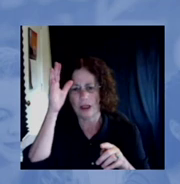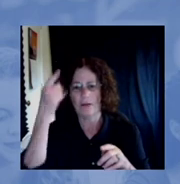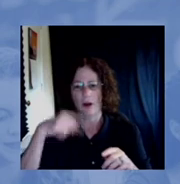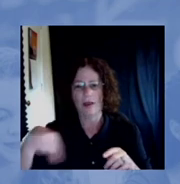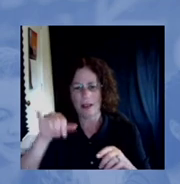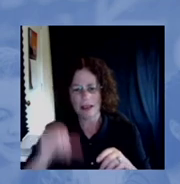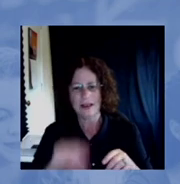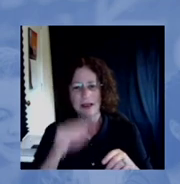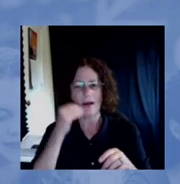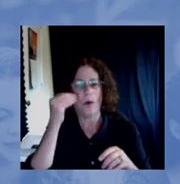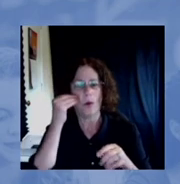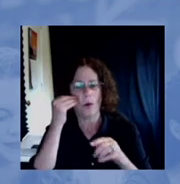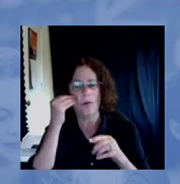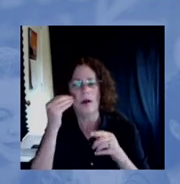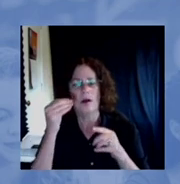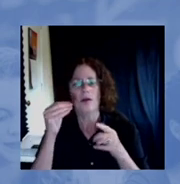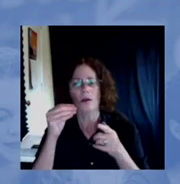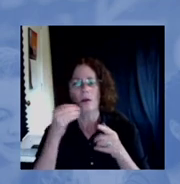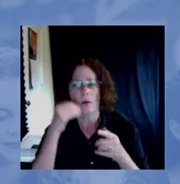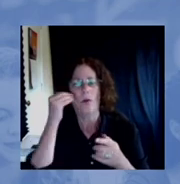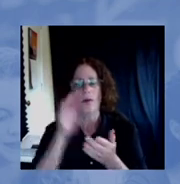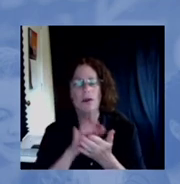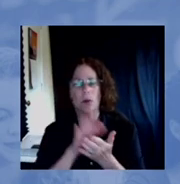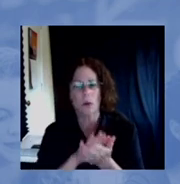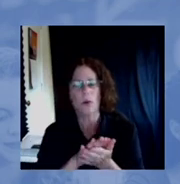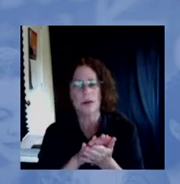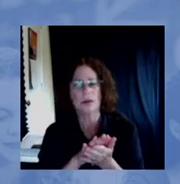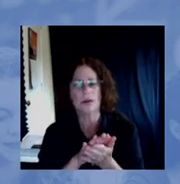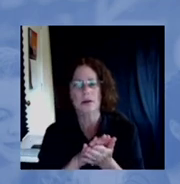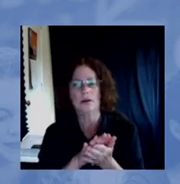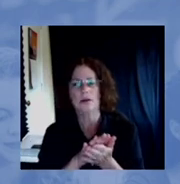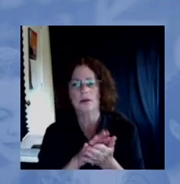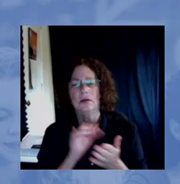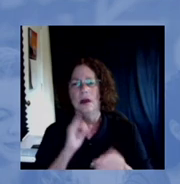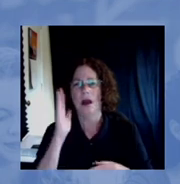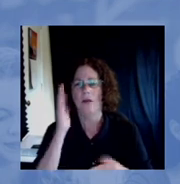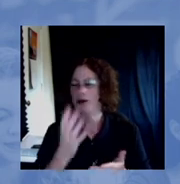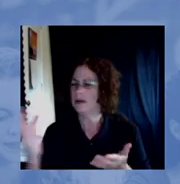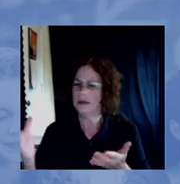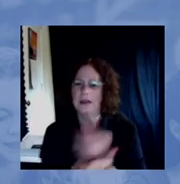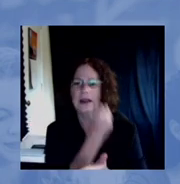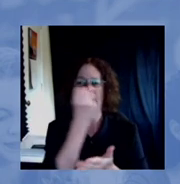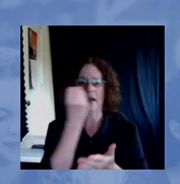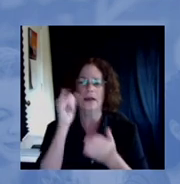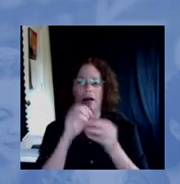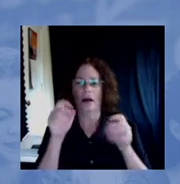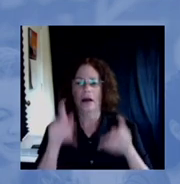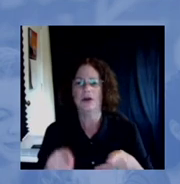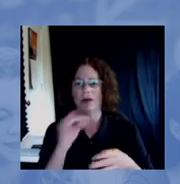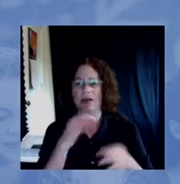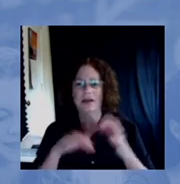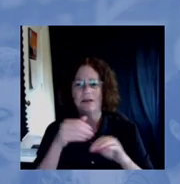TO BE HOME SCHOOLED, I WOULD SEIZE THE OPPORTUNITY AS OPPOSED TO SENDING THEM BACK TO THE SCHOOL,